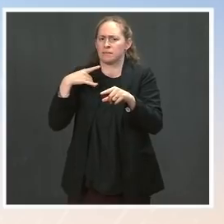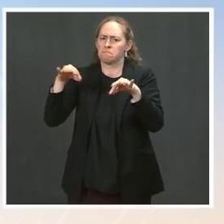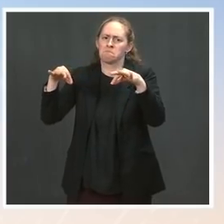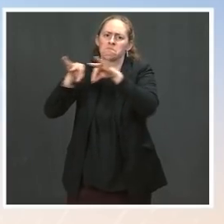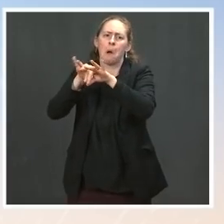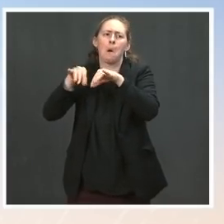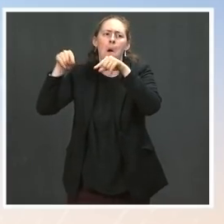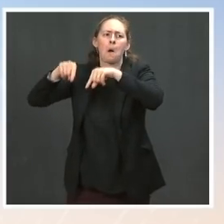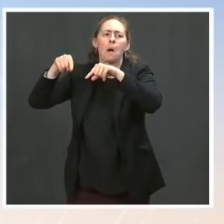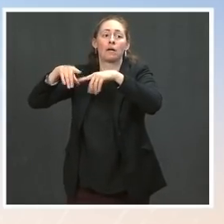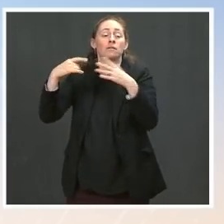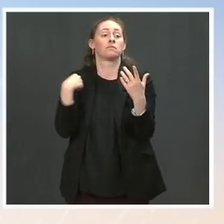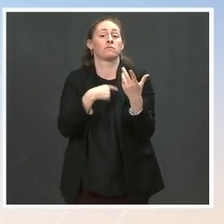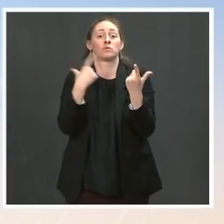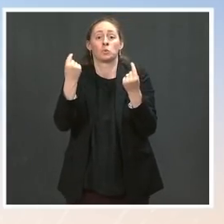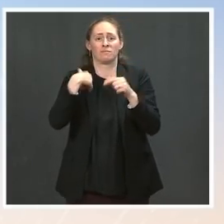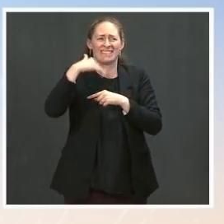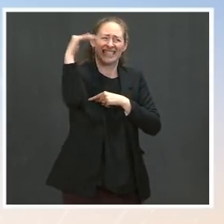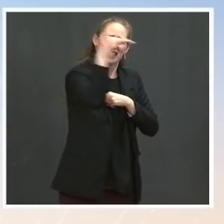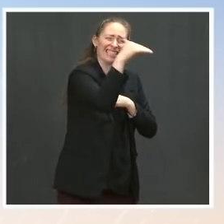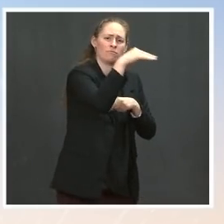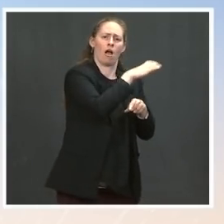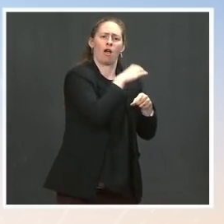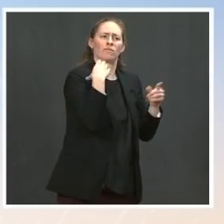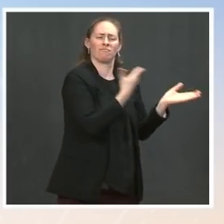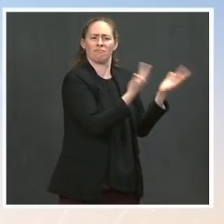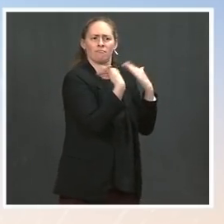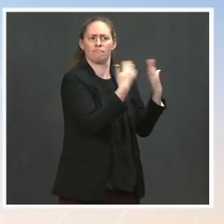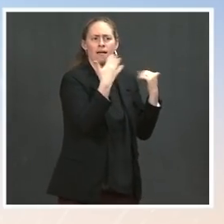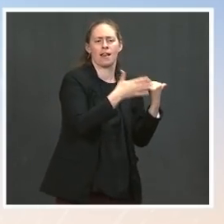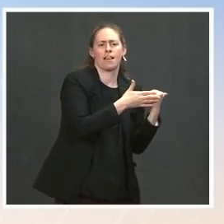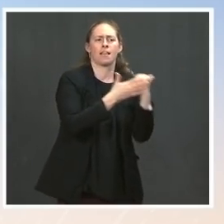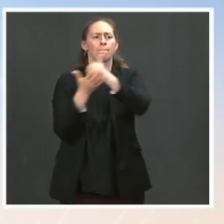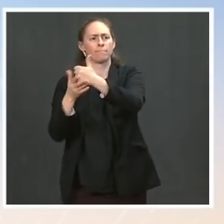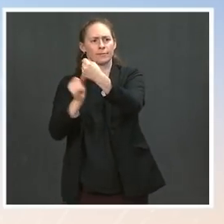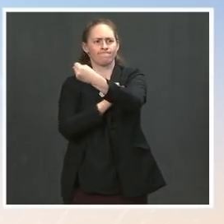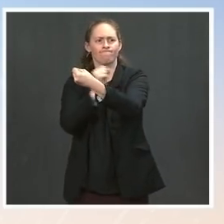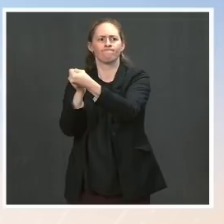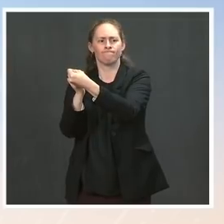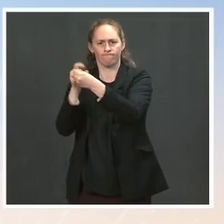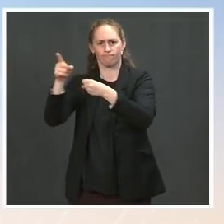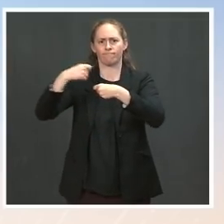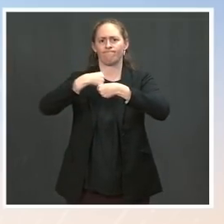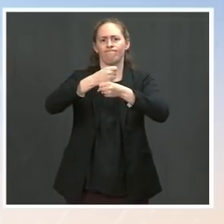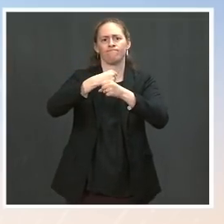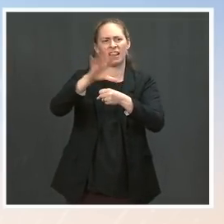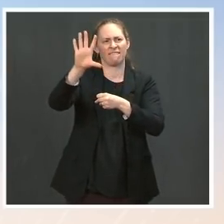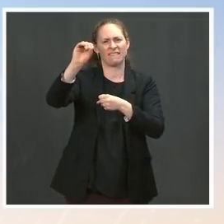to invest $50 billion in semiconductor manufacturing and research, as called for in the bipartisanship CHIPS Act.